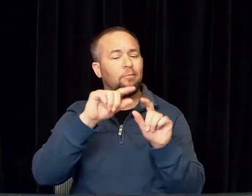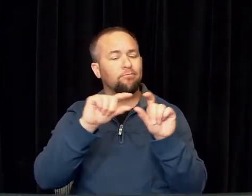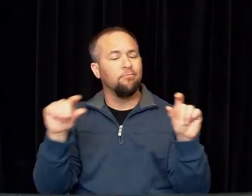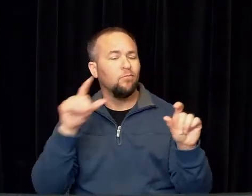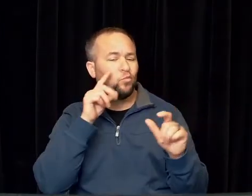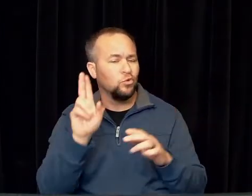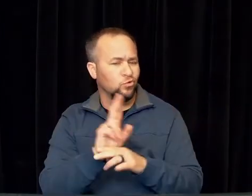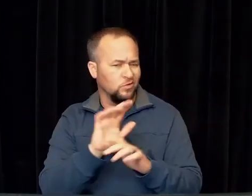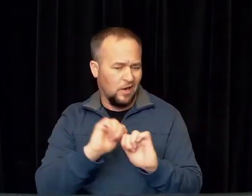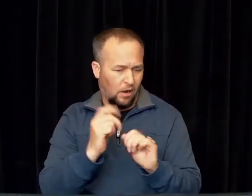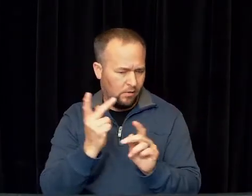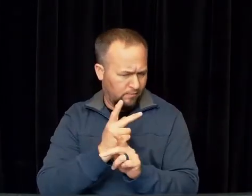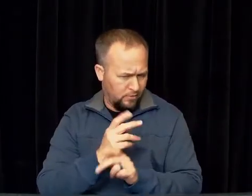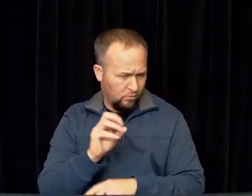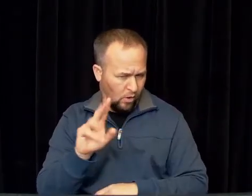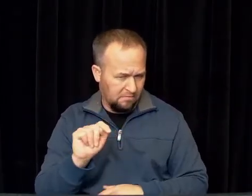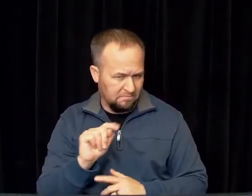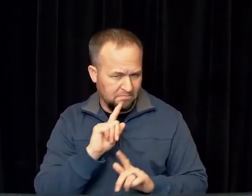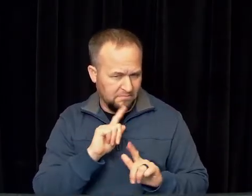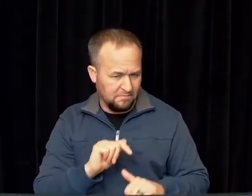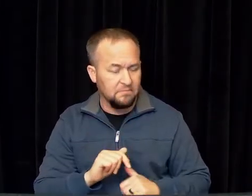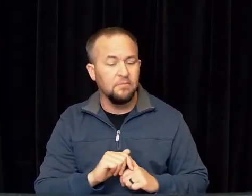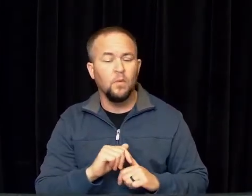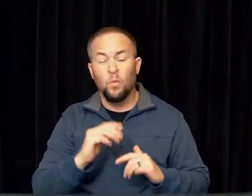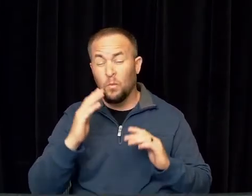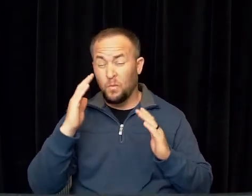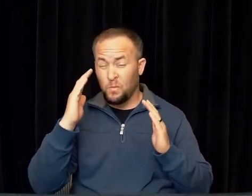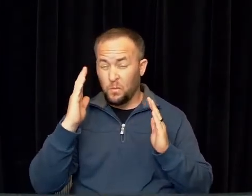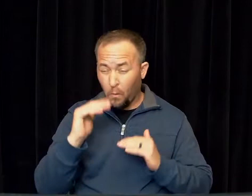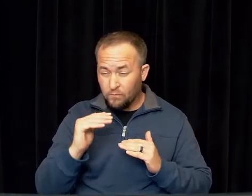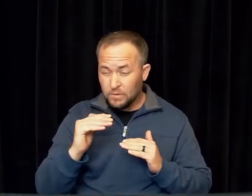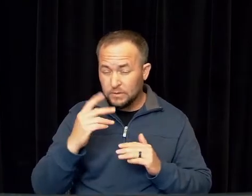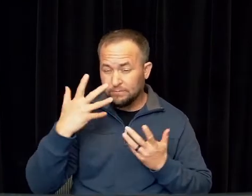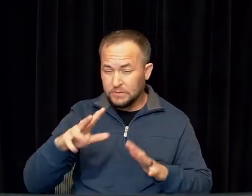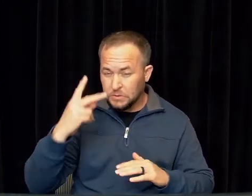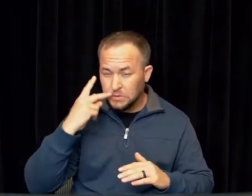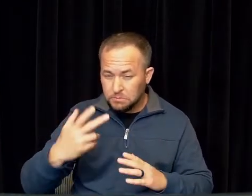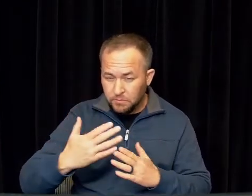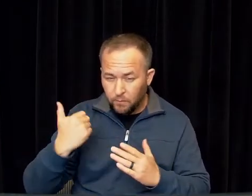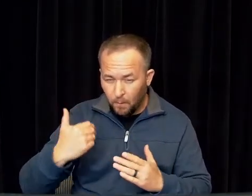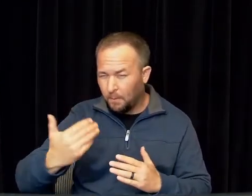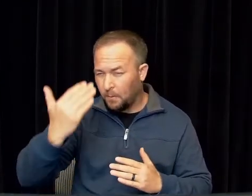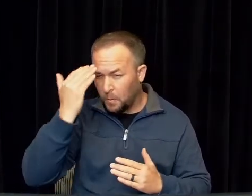Hopefully, here this isn't the first time that you have seen it but if it is, we can we'll